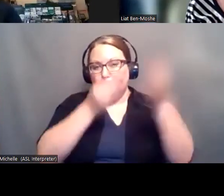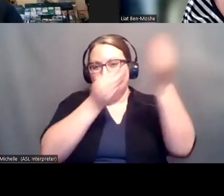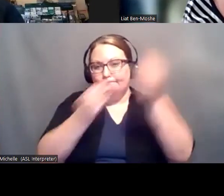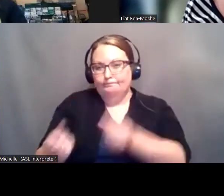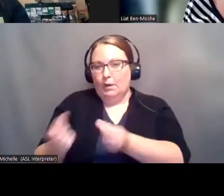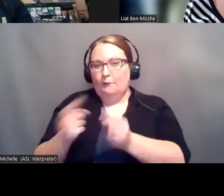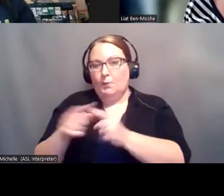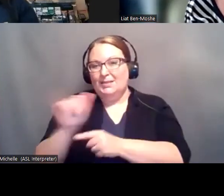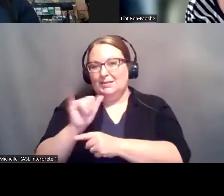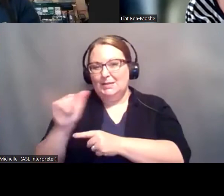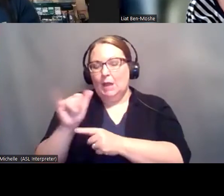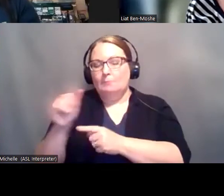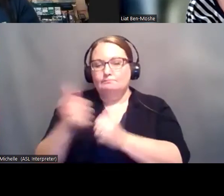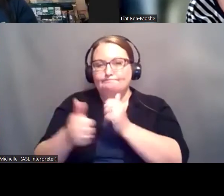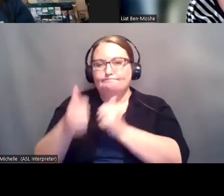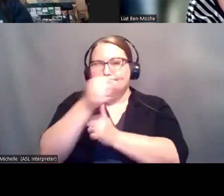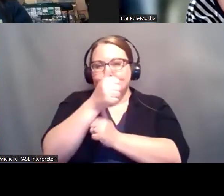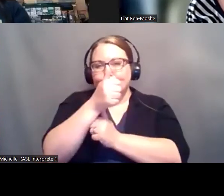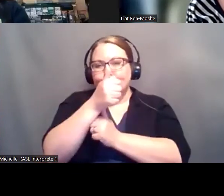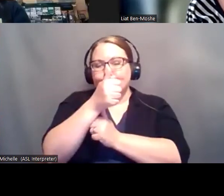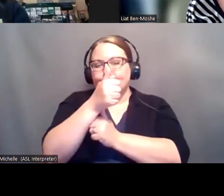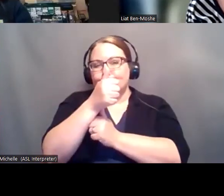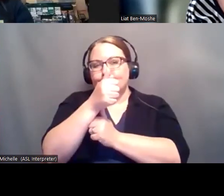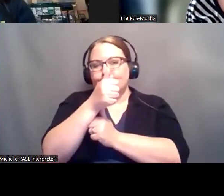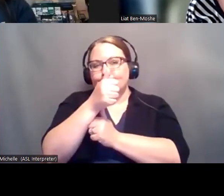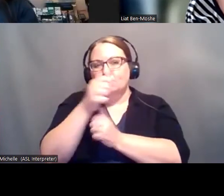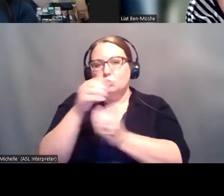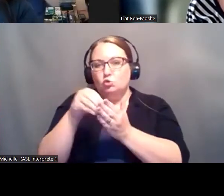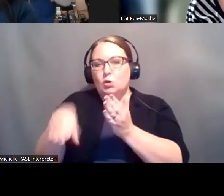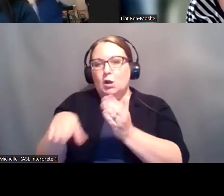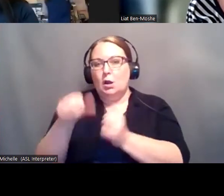Multicultural Center, International Student Center, and so on.